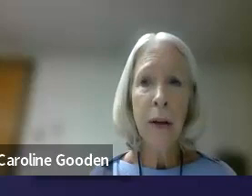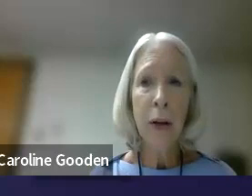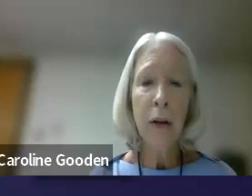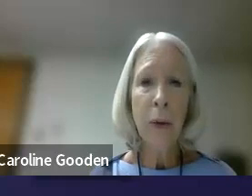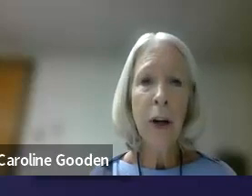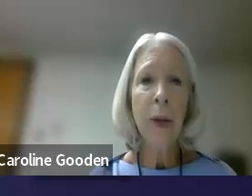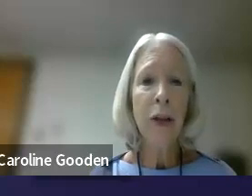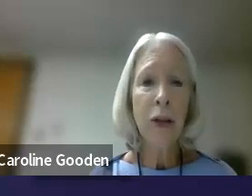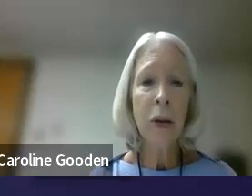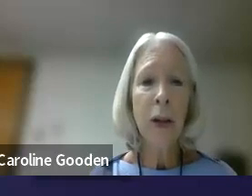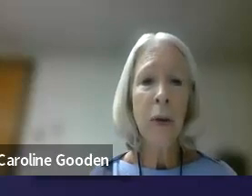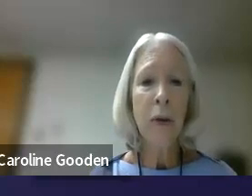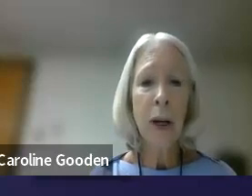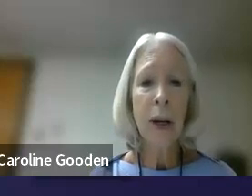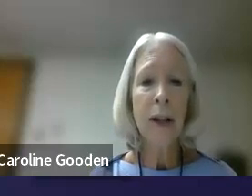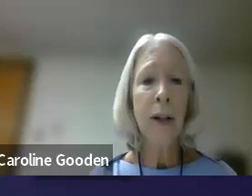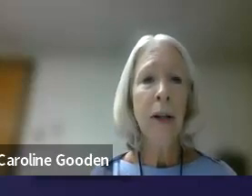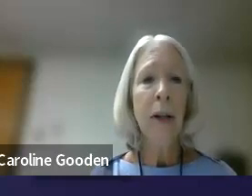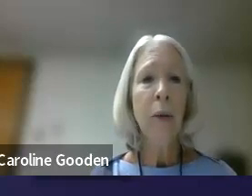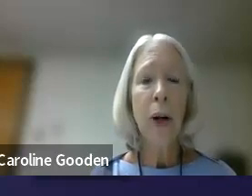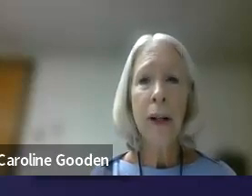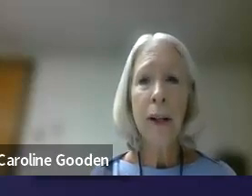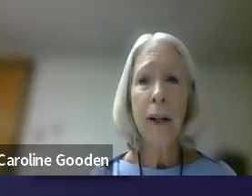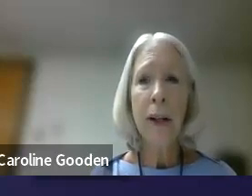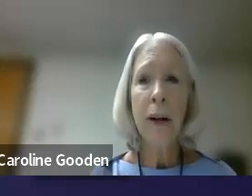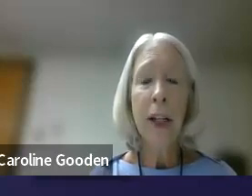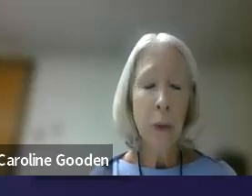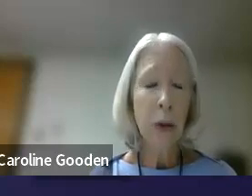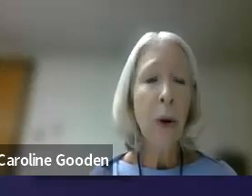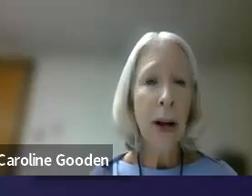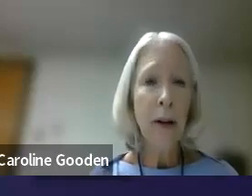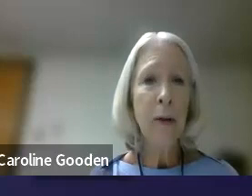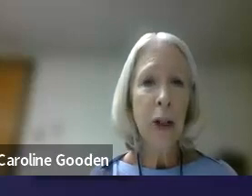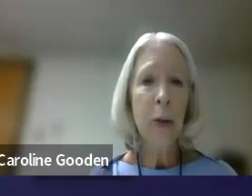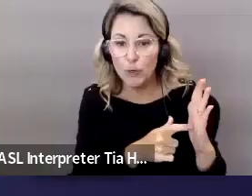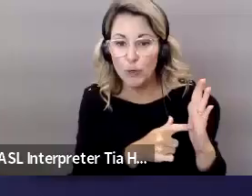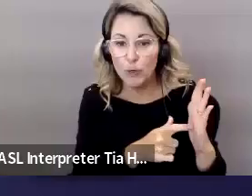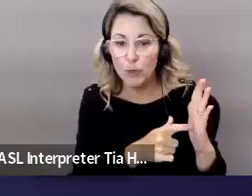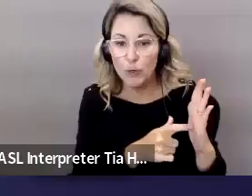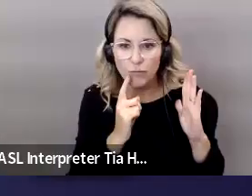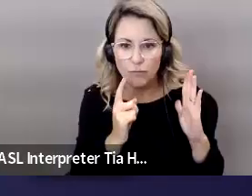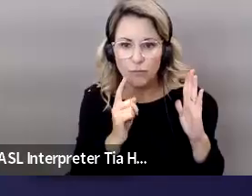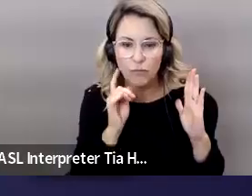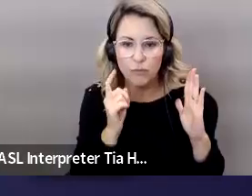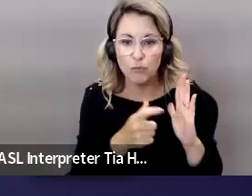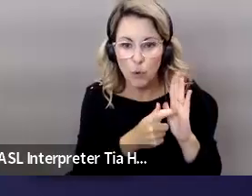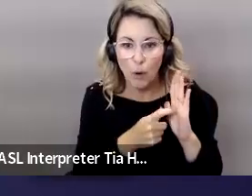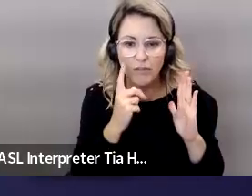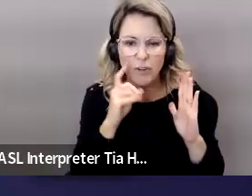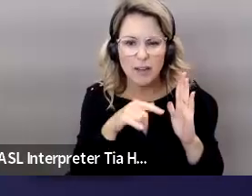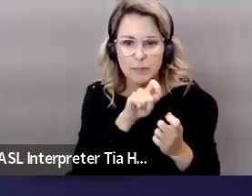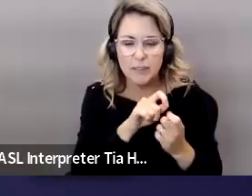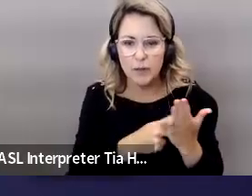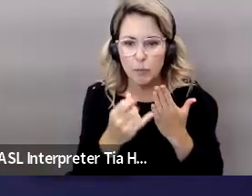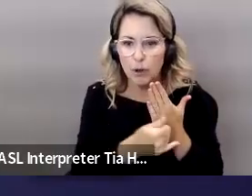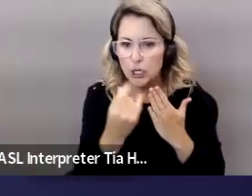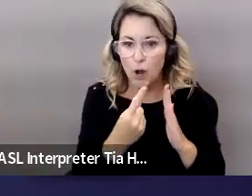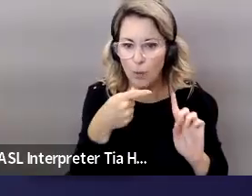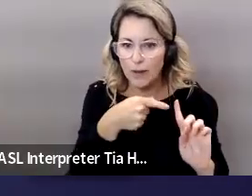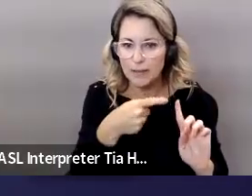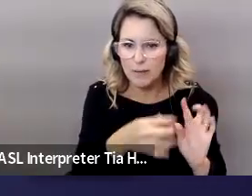they're looking for and make sure that you address what is required for this particular project.